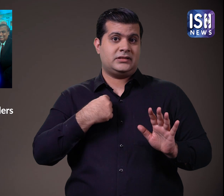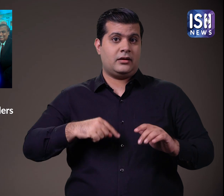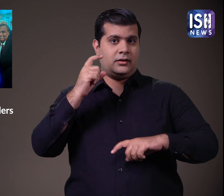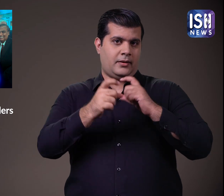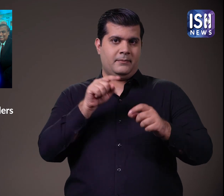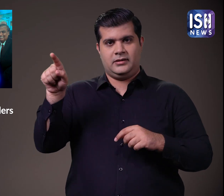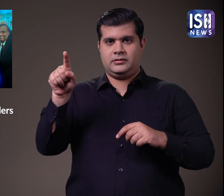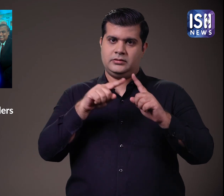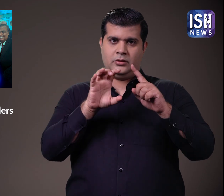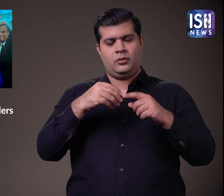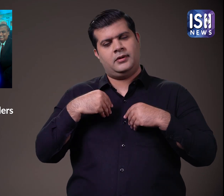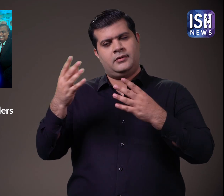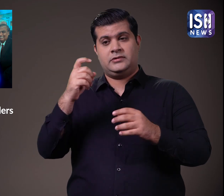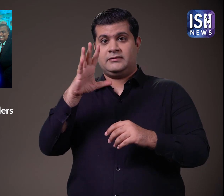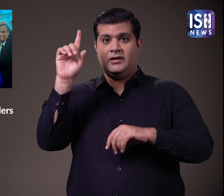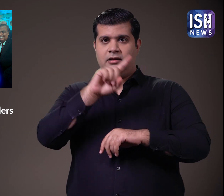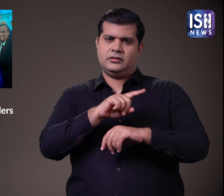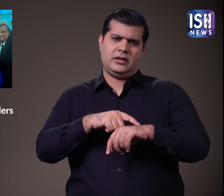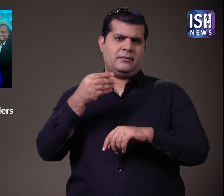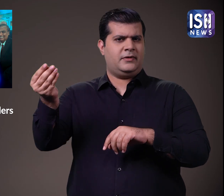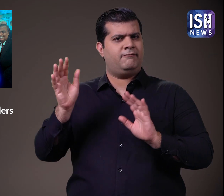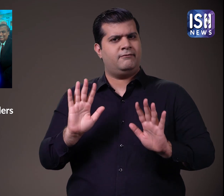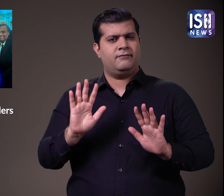He gave 75 days to the Chinese company that owns TikTok.